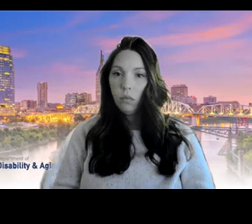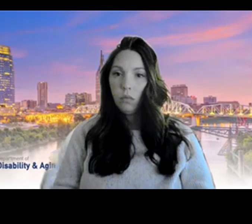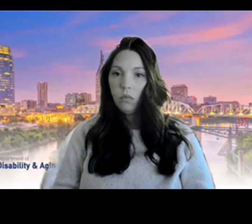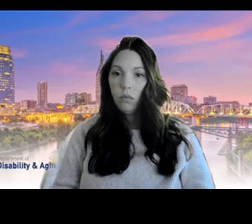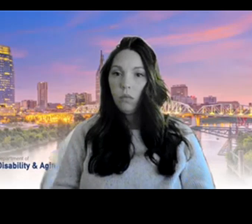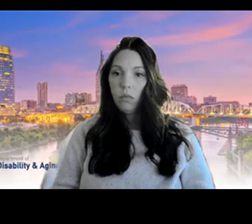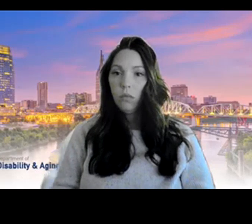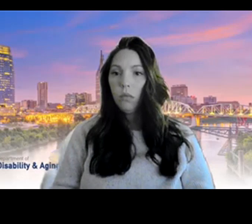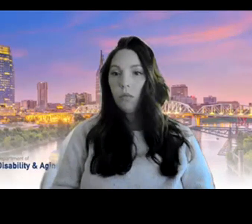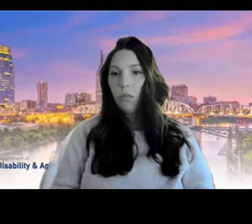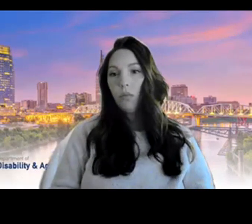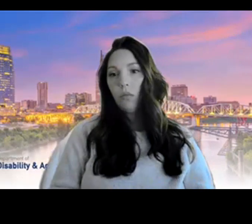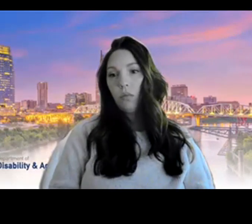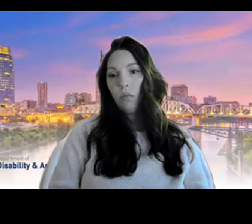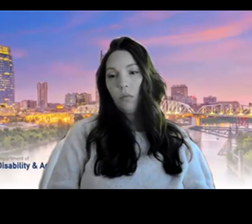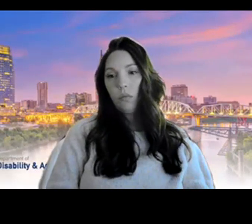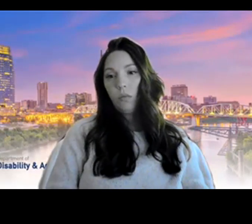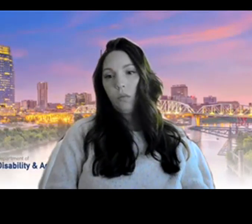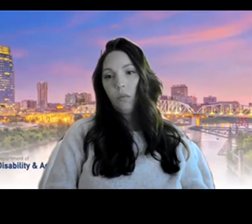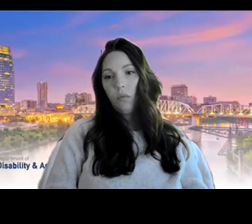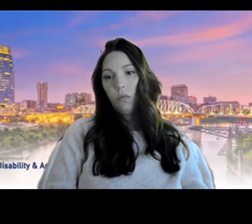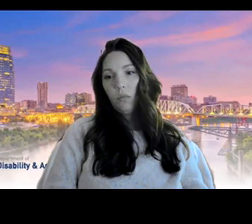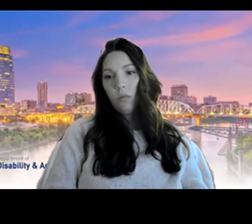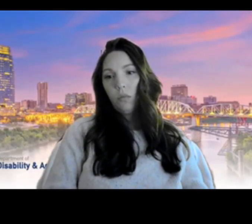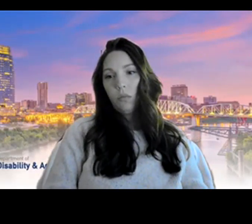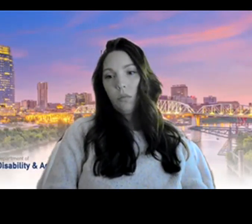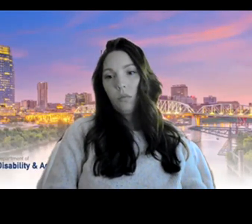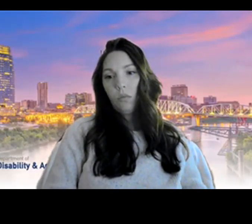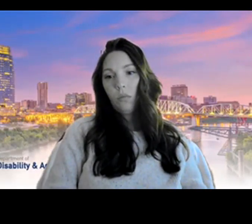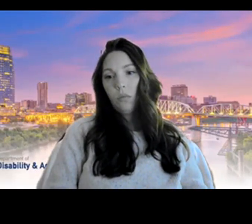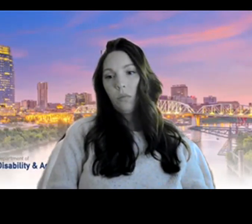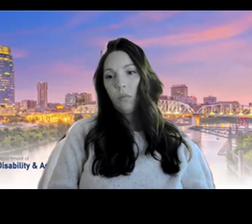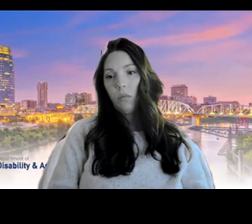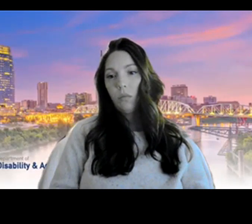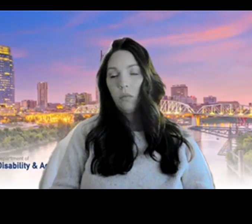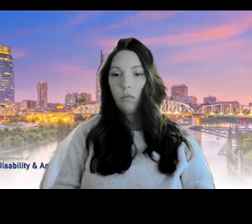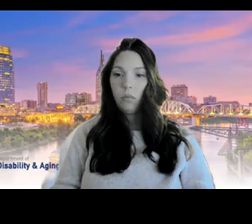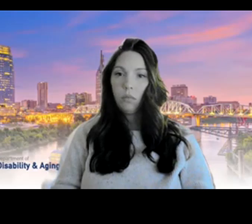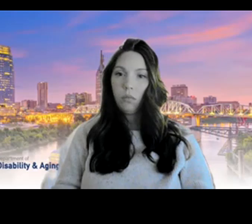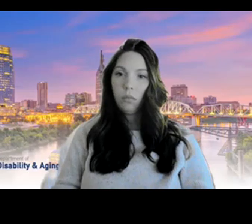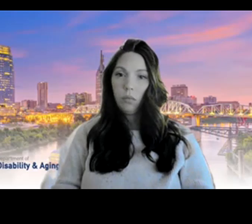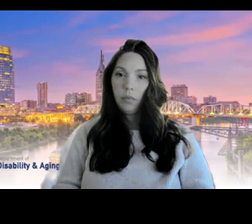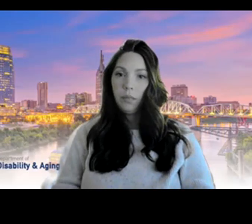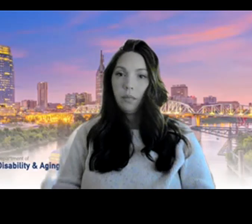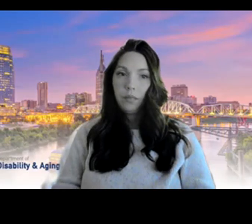I just had a child I serve qualify for Katie Beckett, but she was told there were 800 children ahead of her. Is that typical?